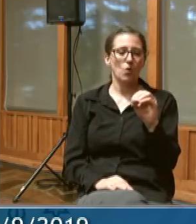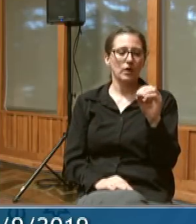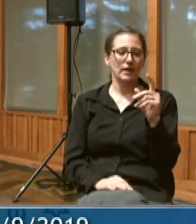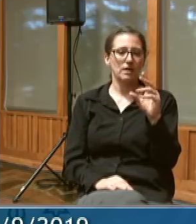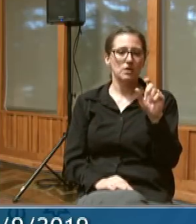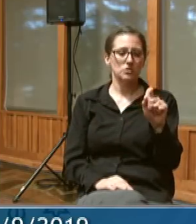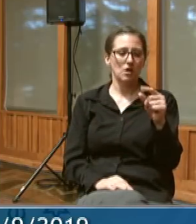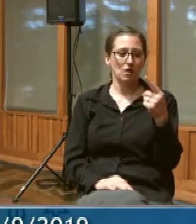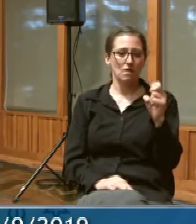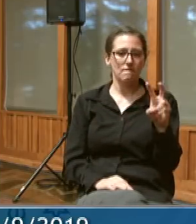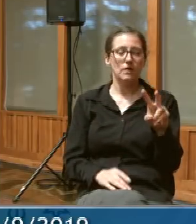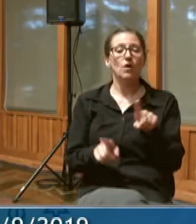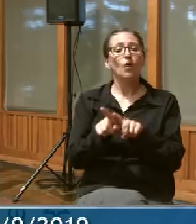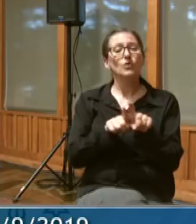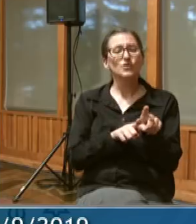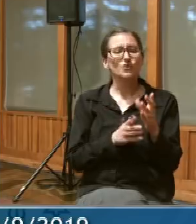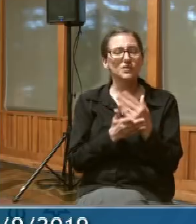WE HAVE GREAT INFORMATION THERE. YOU CAN